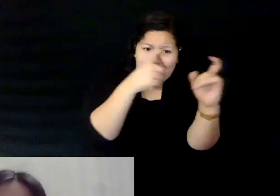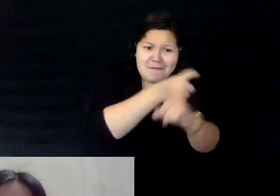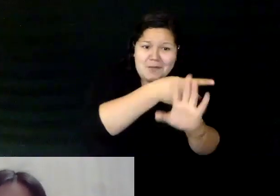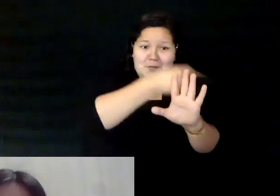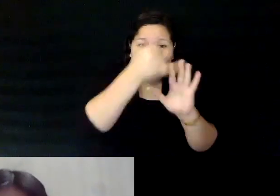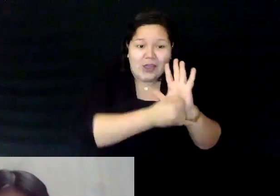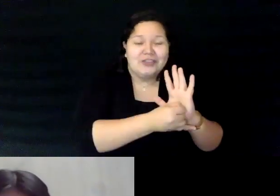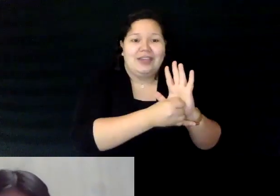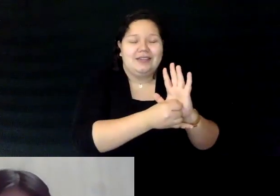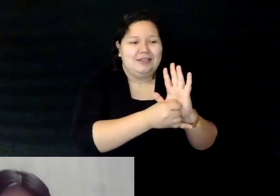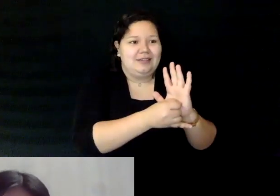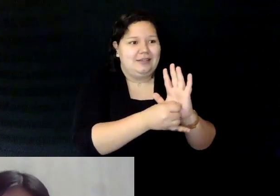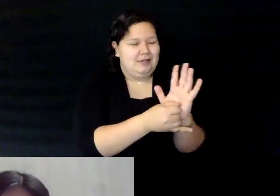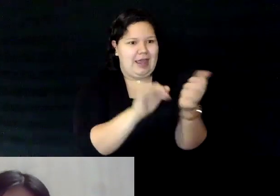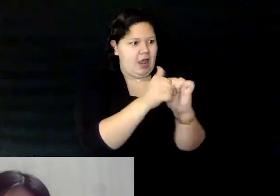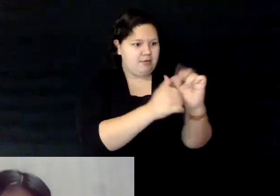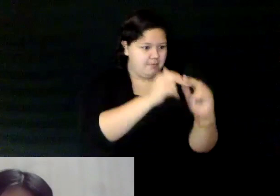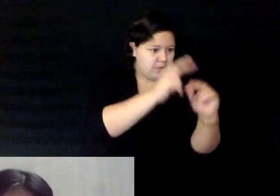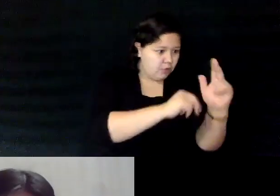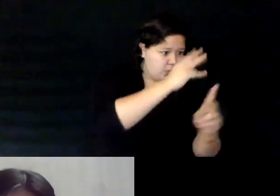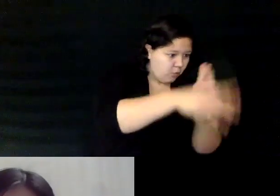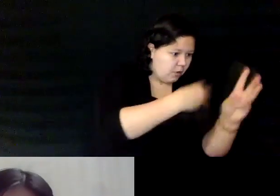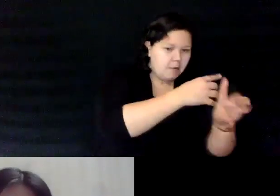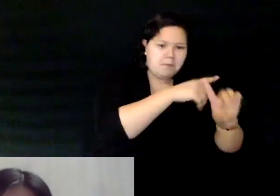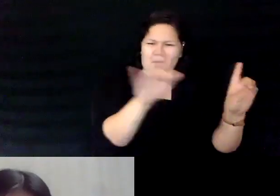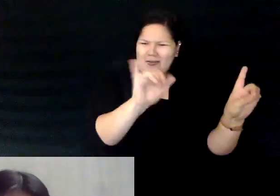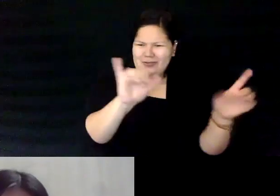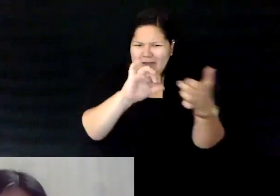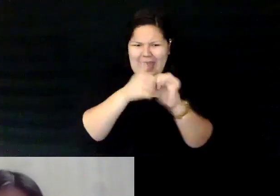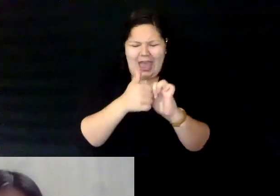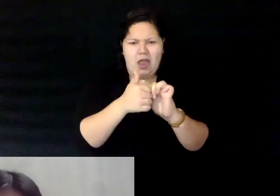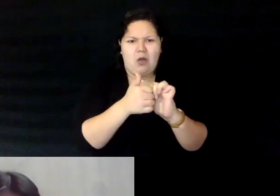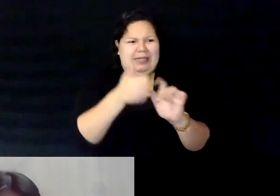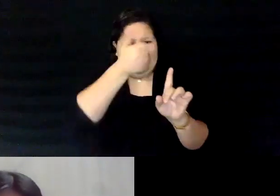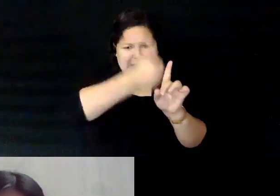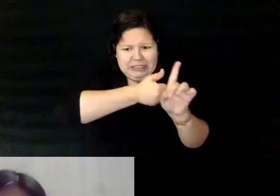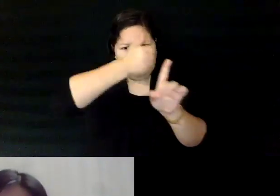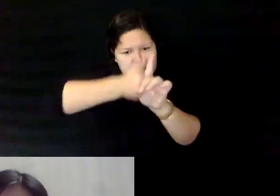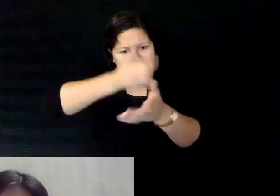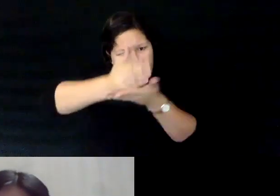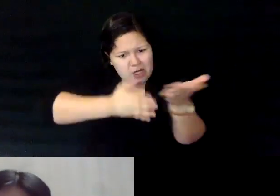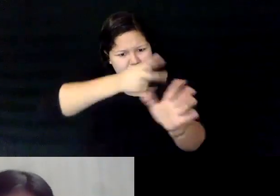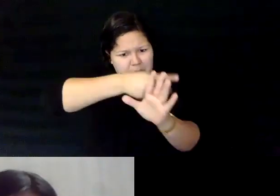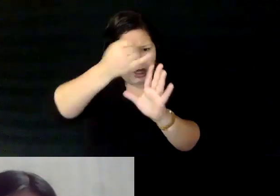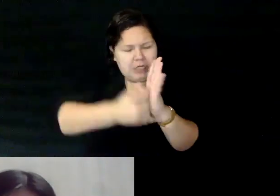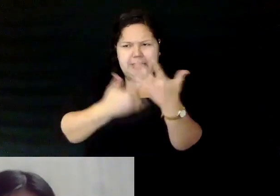the world building, but also the care with which each work has been crafted in collaboration with